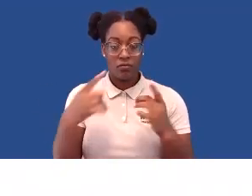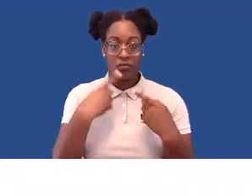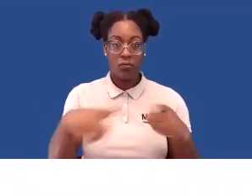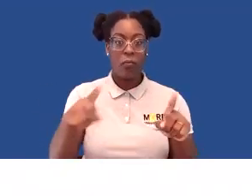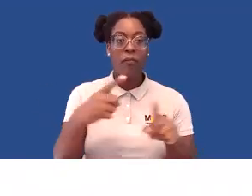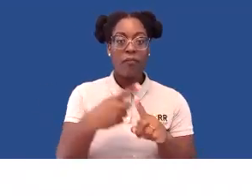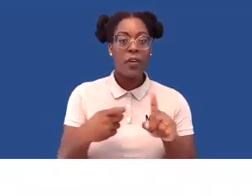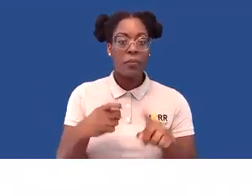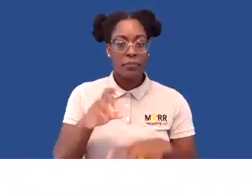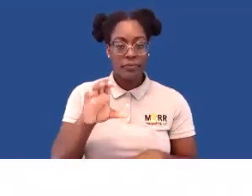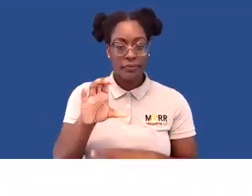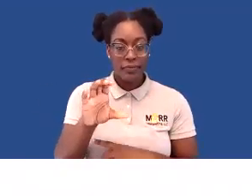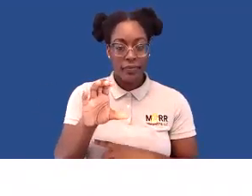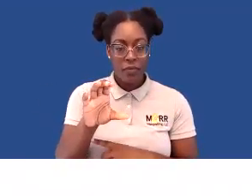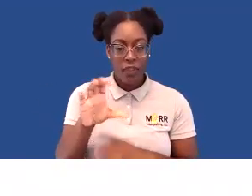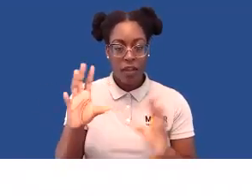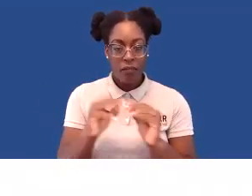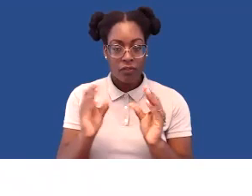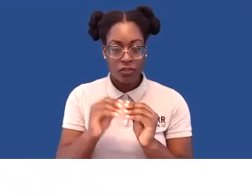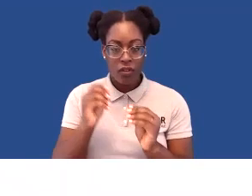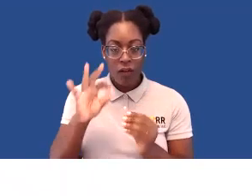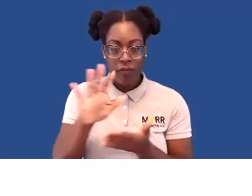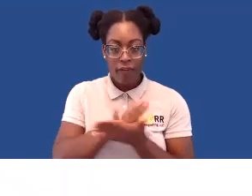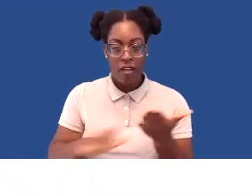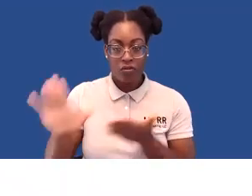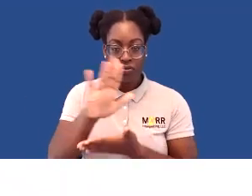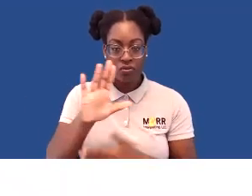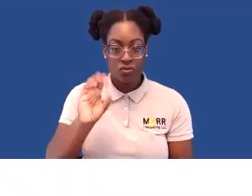so CCCCs statement about online writing instruction.